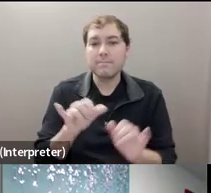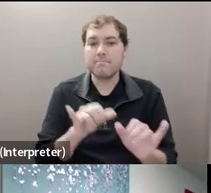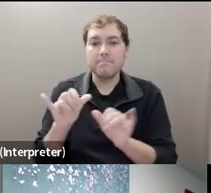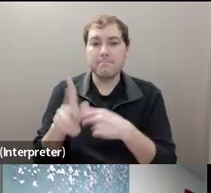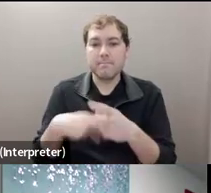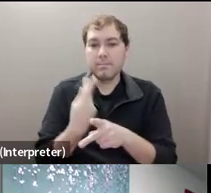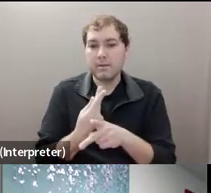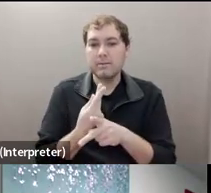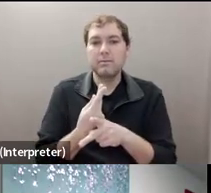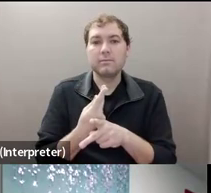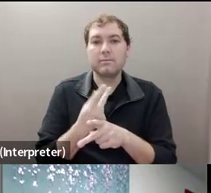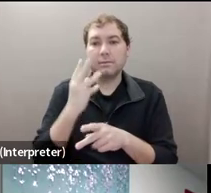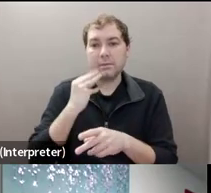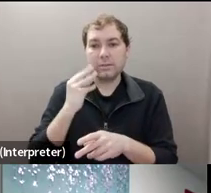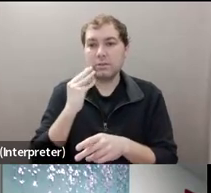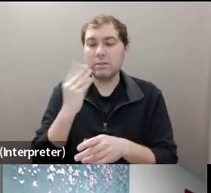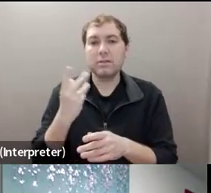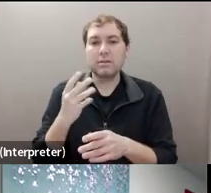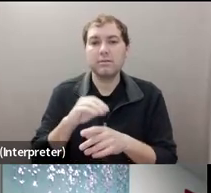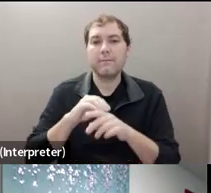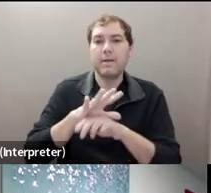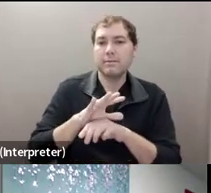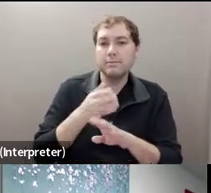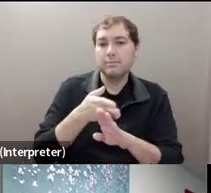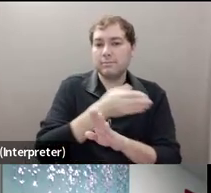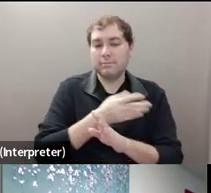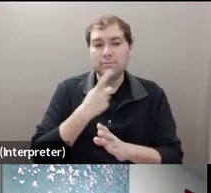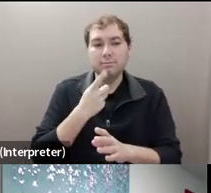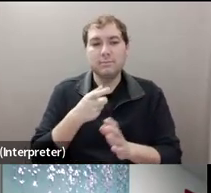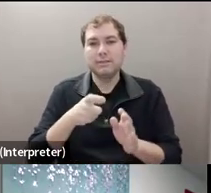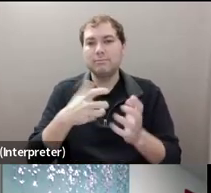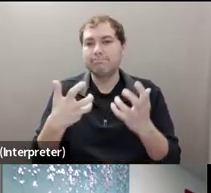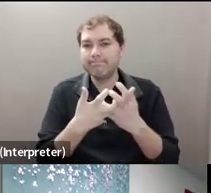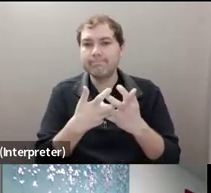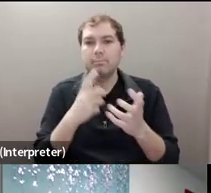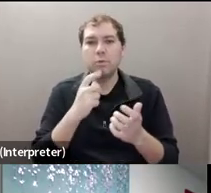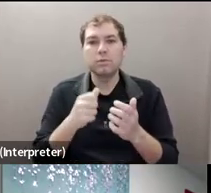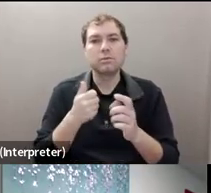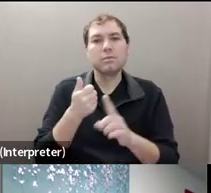Rebecca - APRIL: What has been the effect past being able to get their needs met? That self-advocacy has had with your consumers.